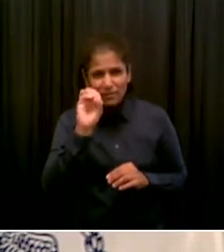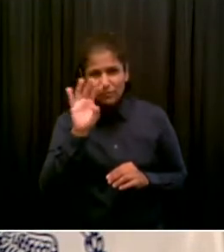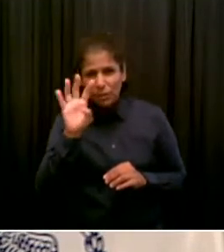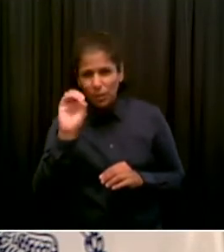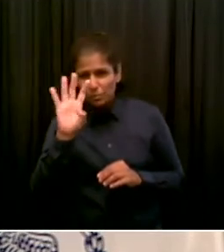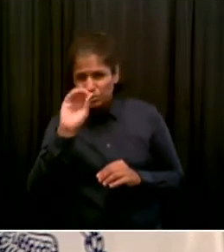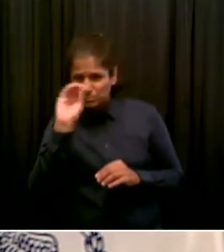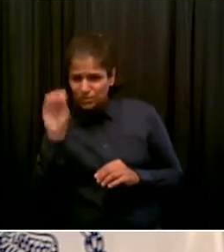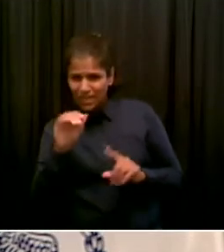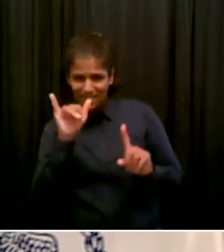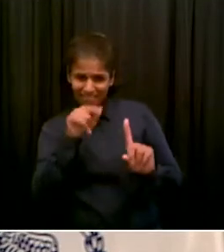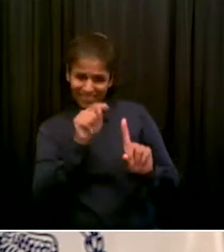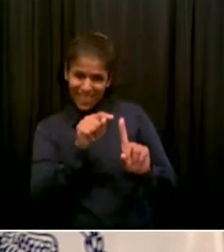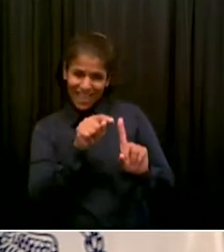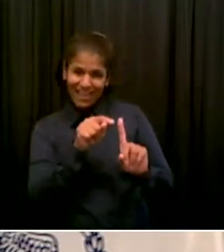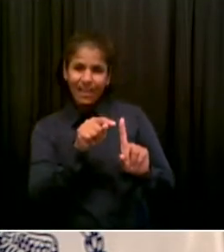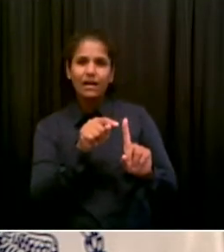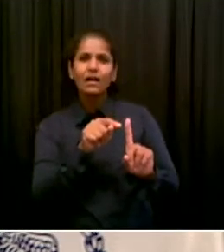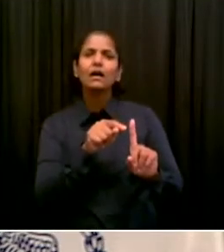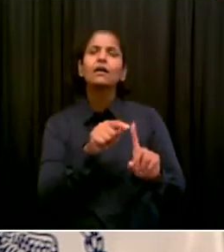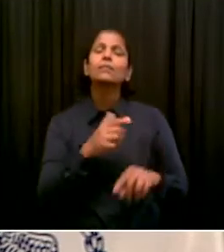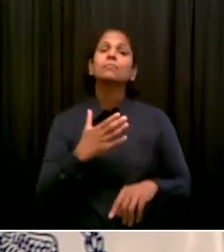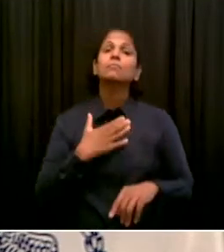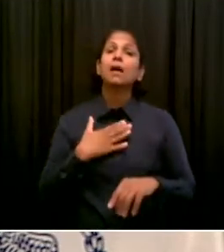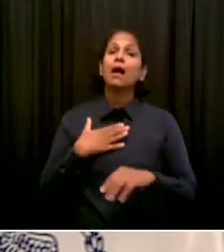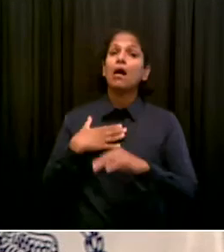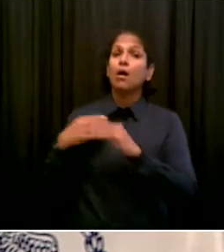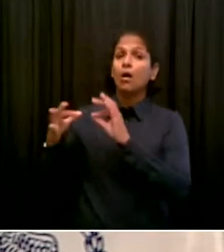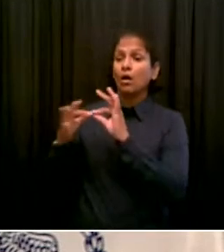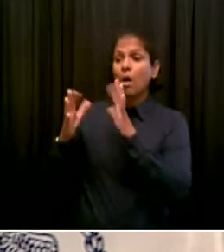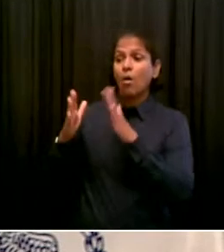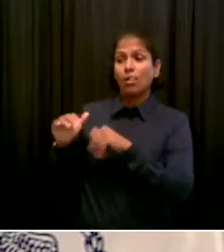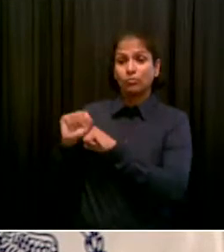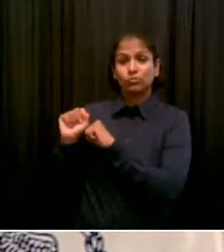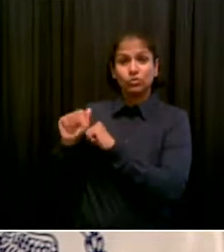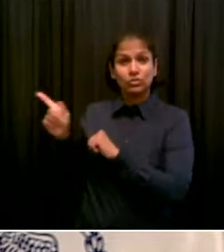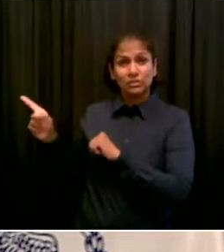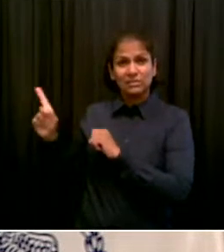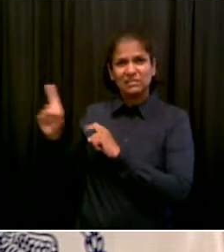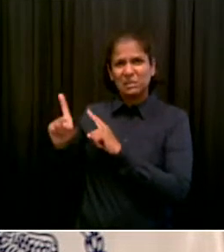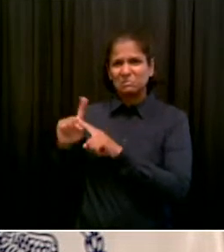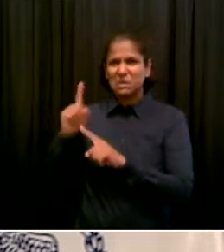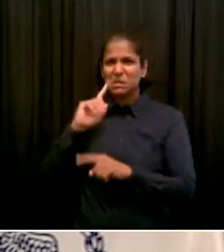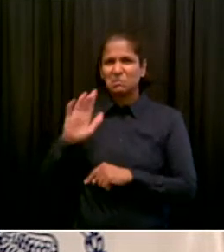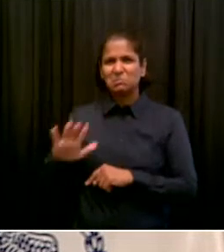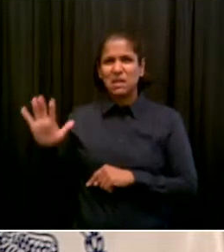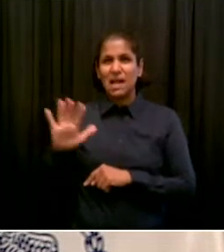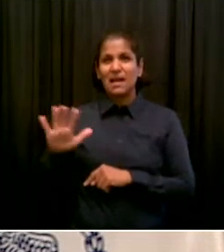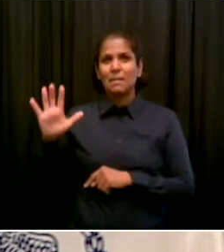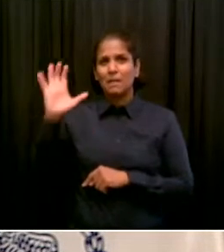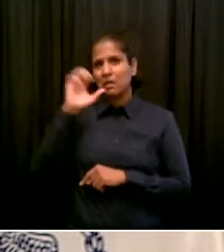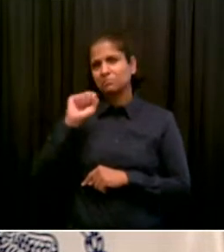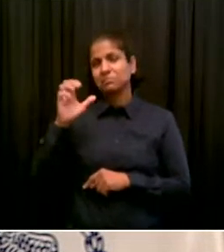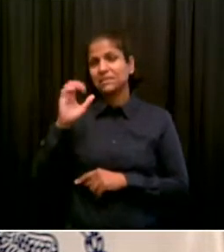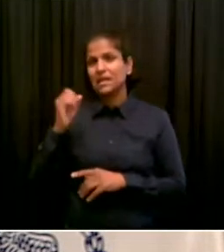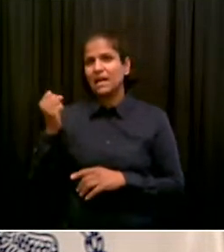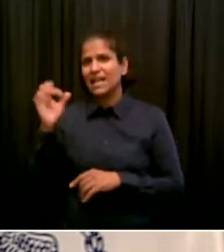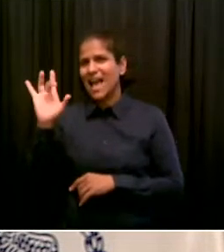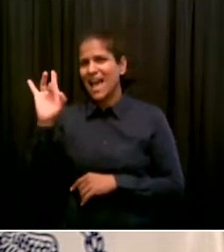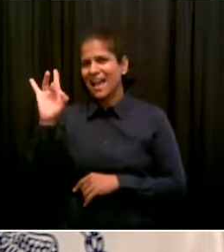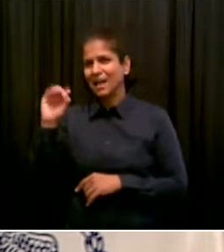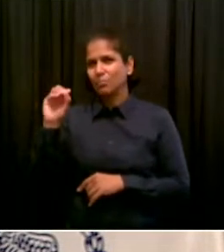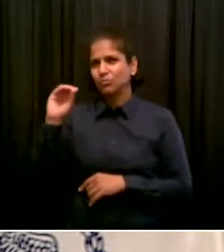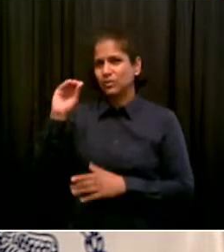BACK-TO-SCHOOL ATTENDANCE IS